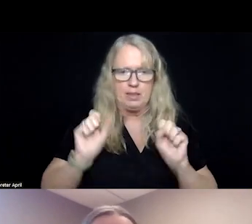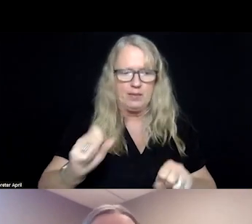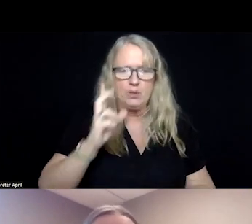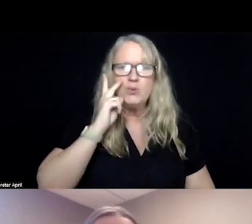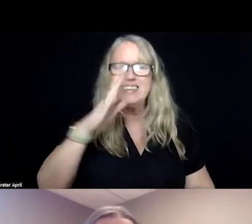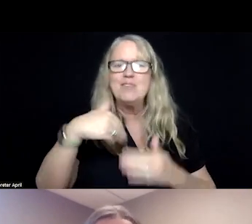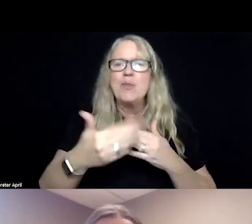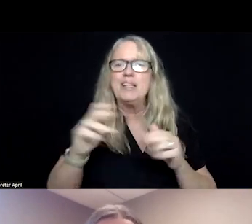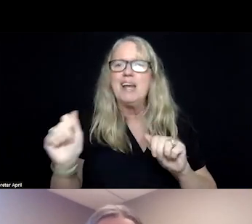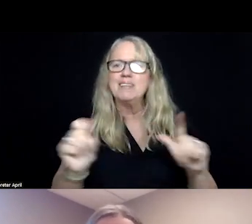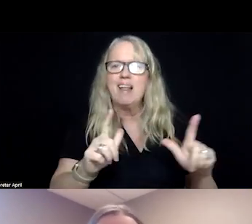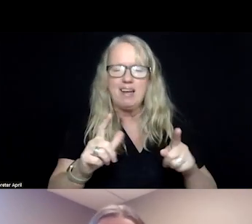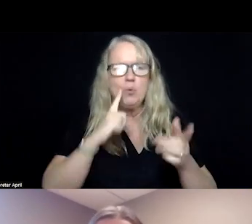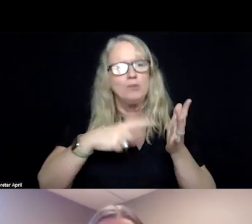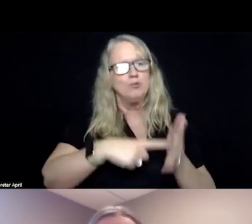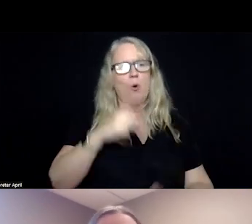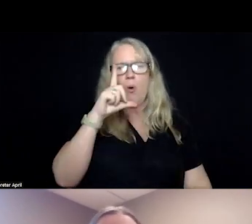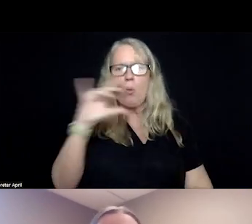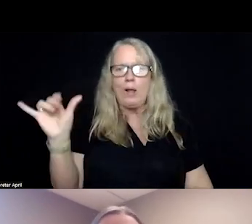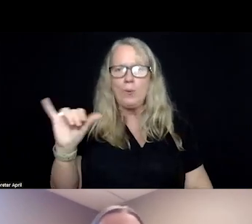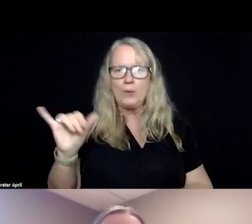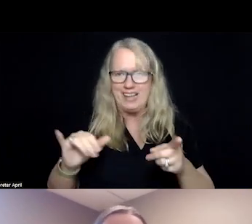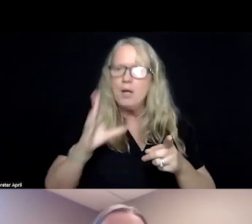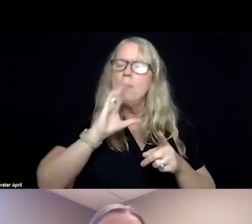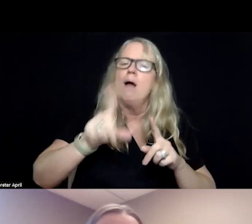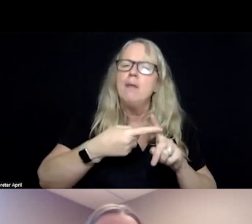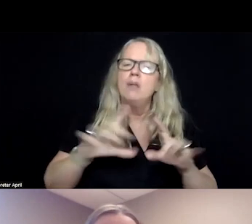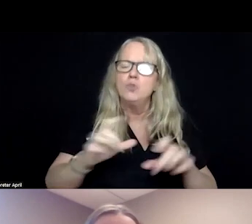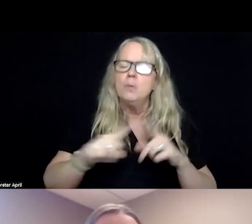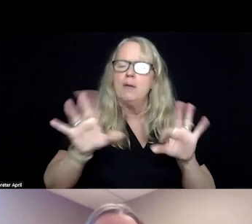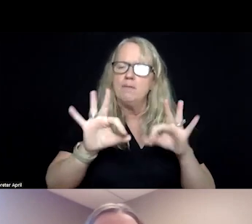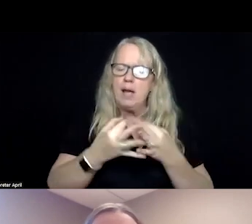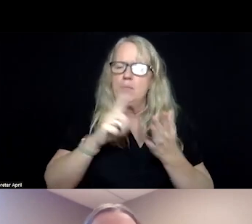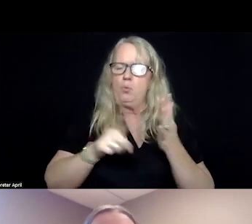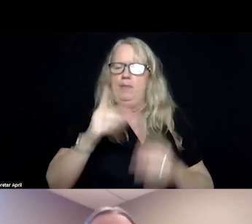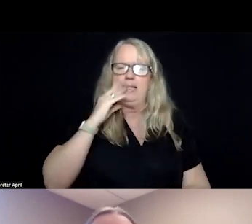I WANT TO GIVE YOU A VISUAL OF WHAT WE DO AND WHAT FAMILIES EXPERIENCE WHEN THEY WALK IN.